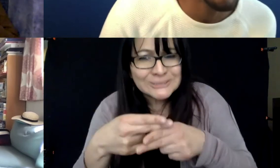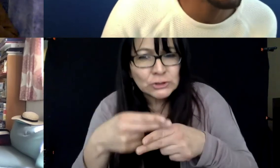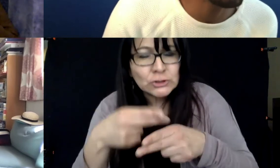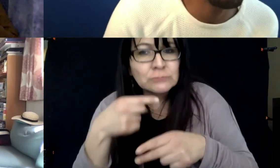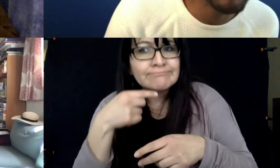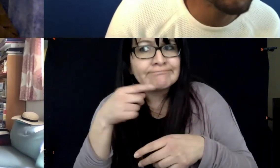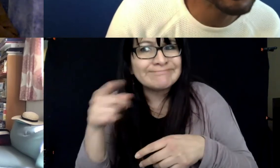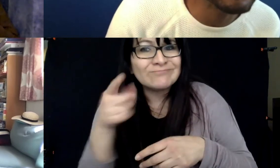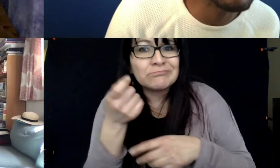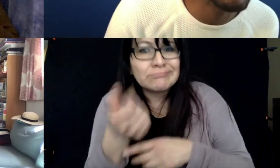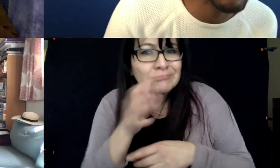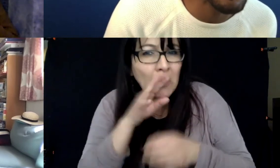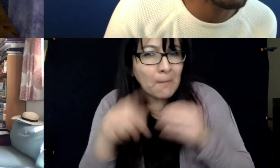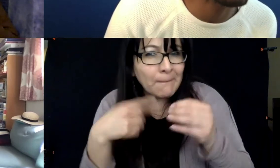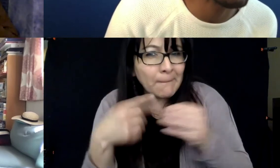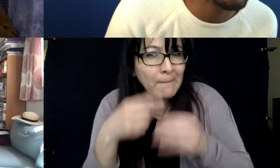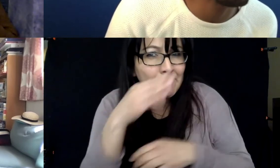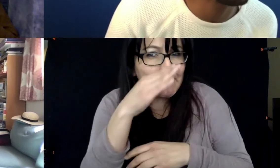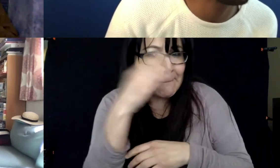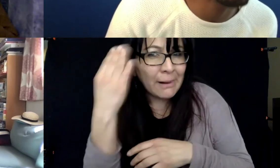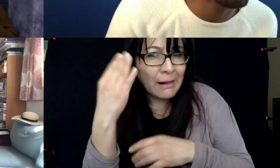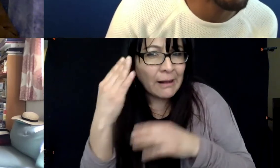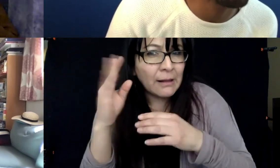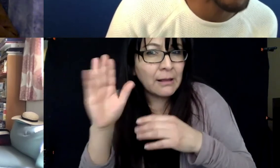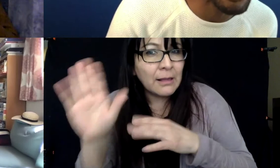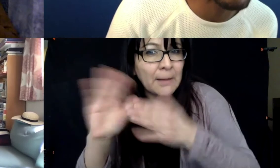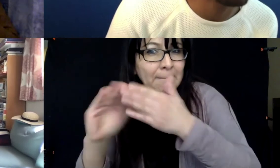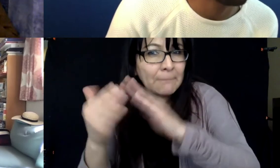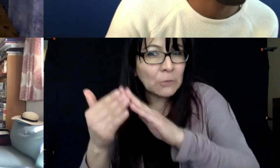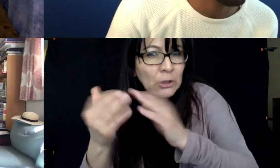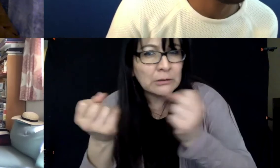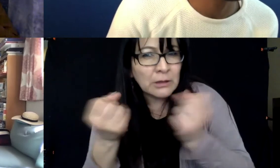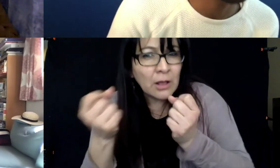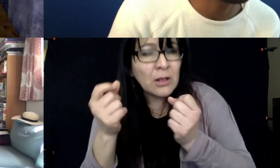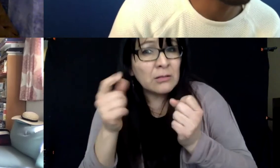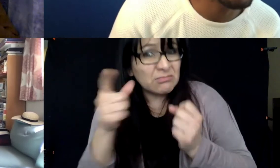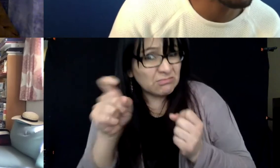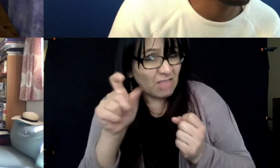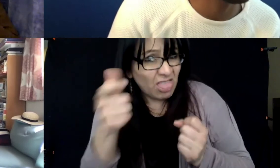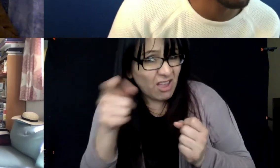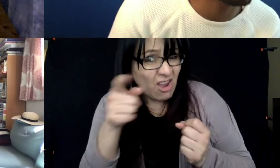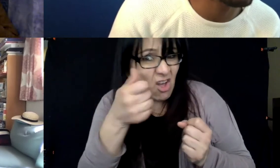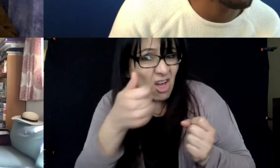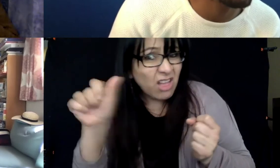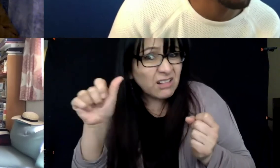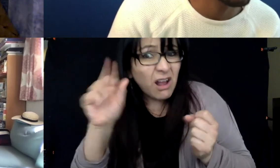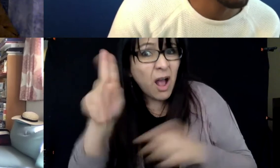you mentioned that um you spoke about black um the black community and the science there now